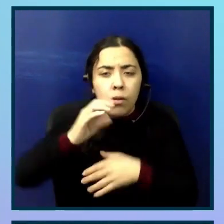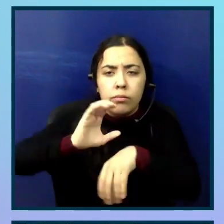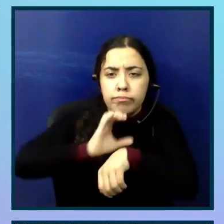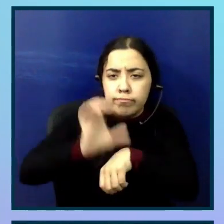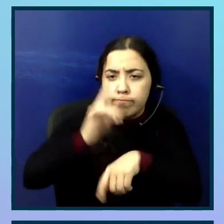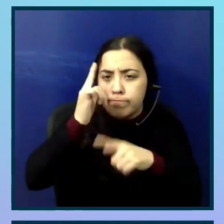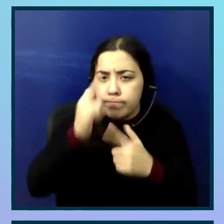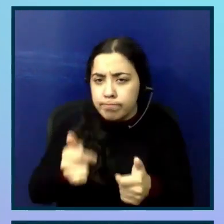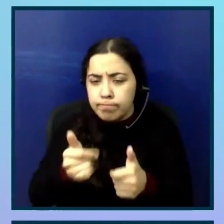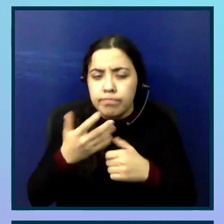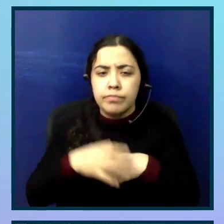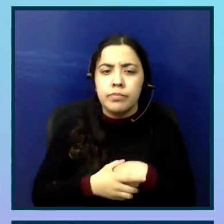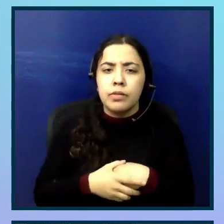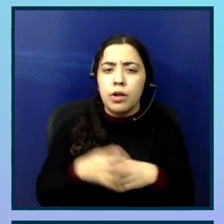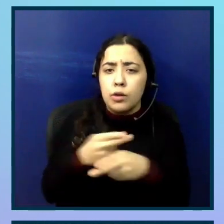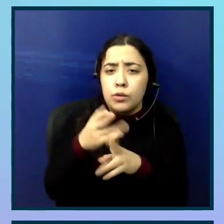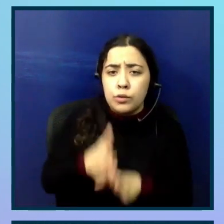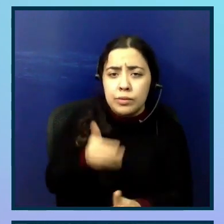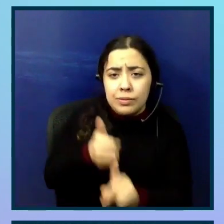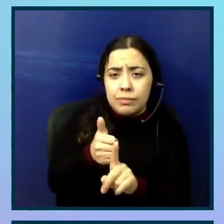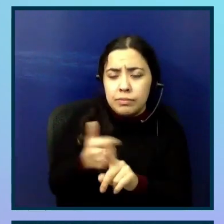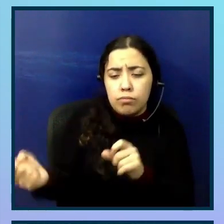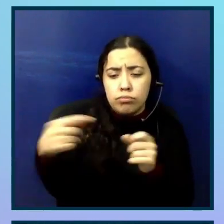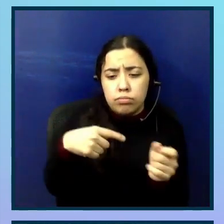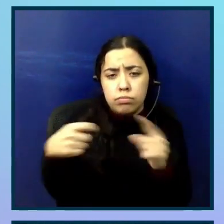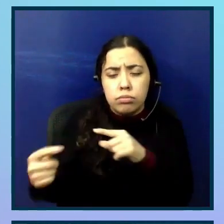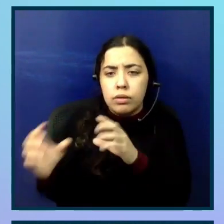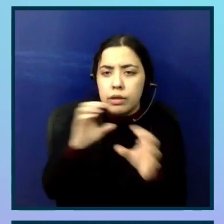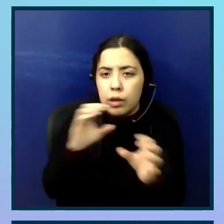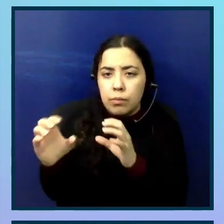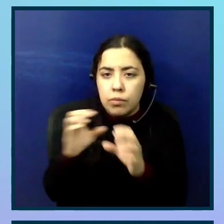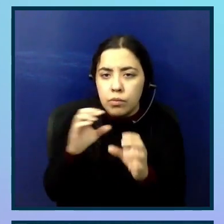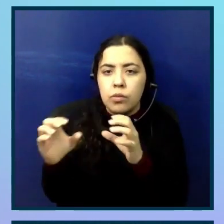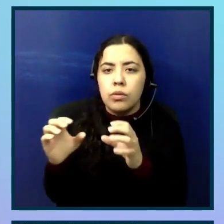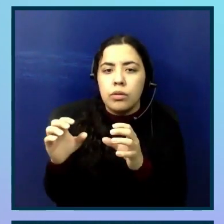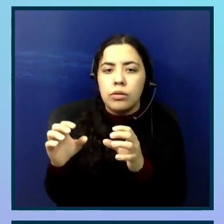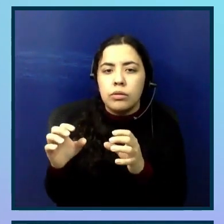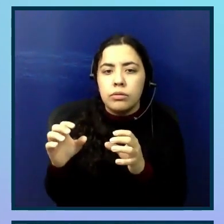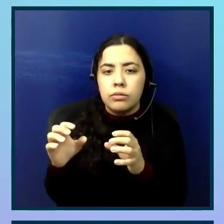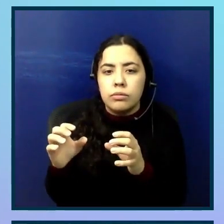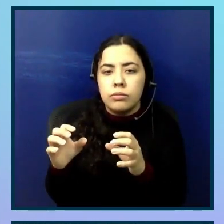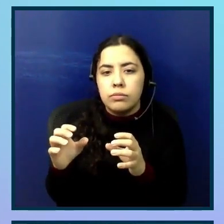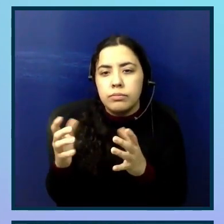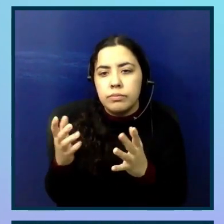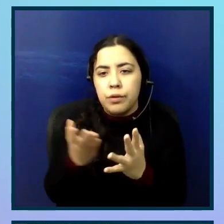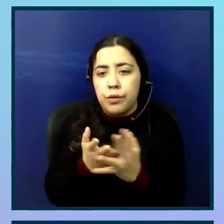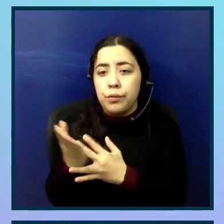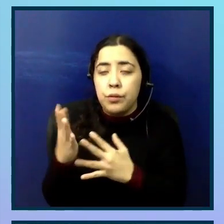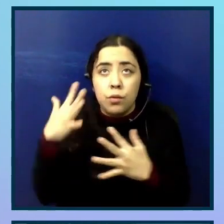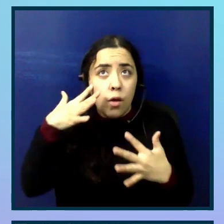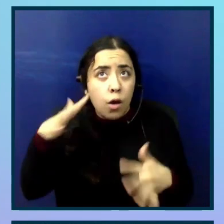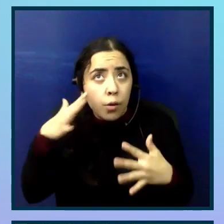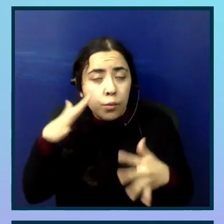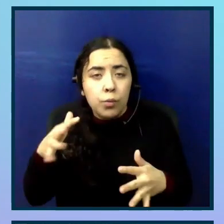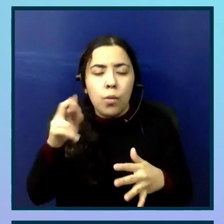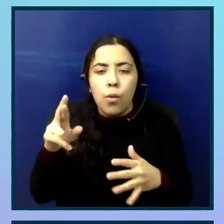to communicate with each other asynchronously through audio and video mediums.